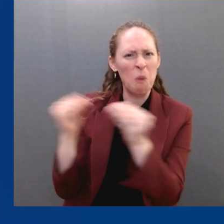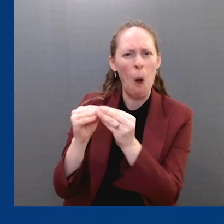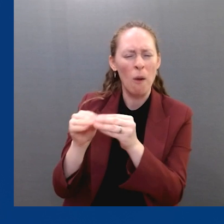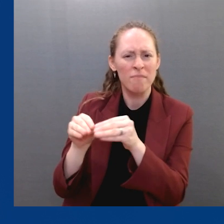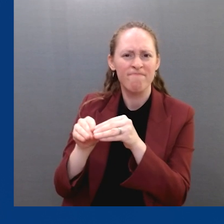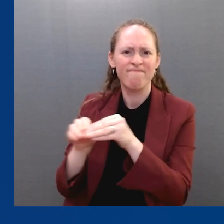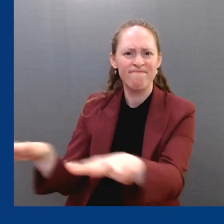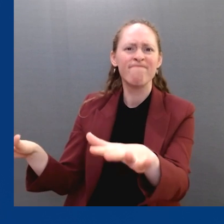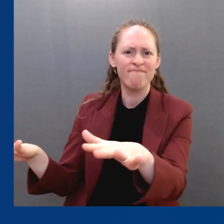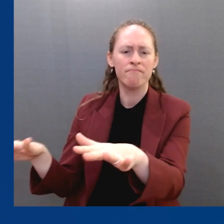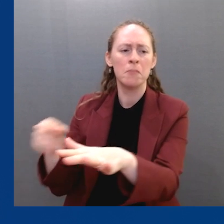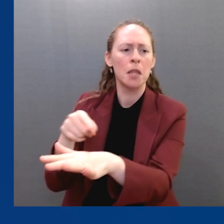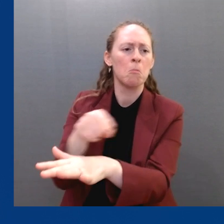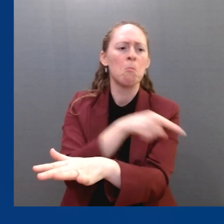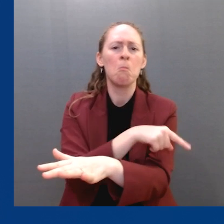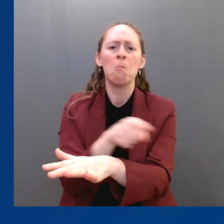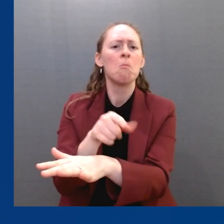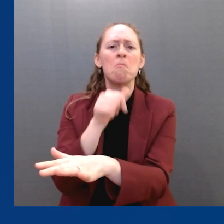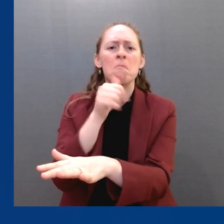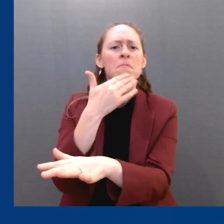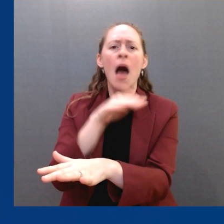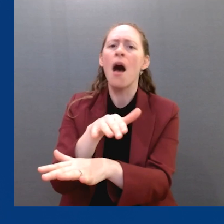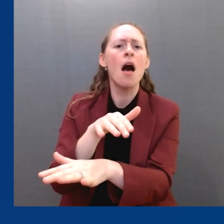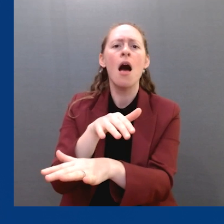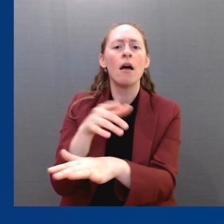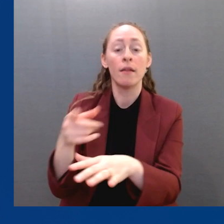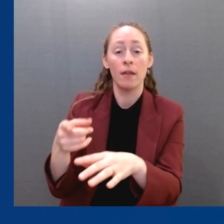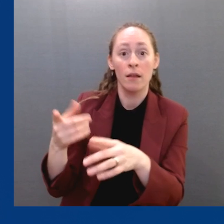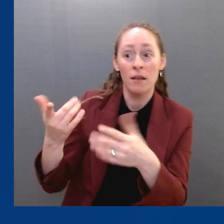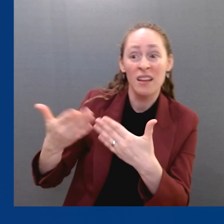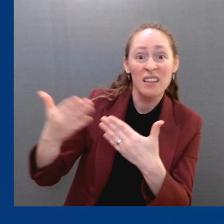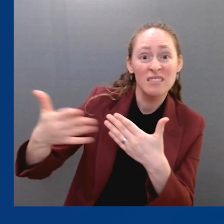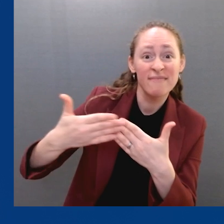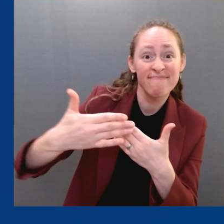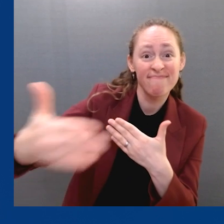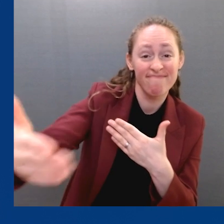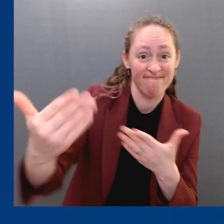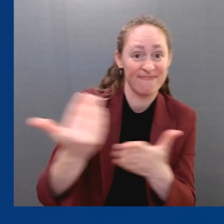and we don't know what the future will hold as we might get even more sub variants.